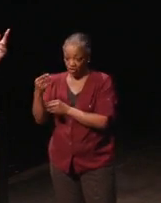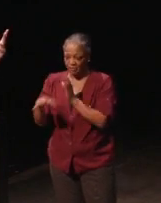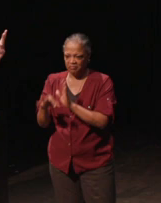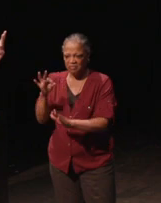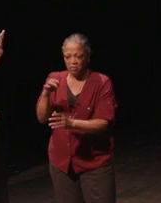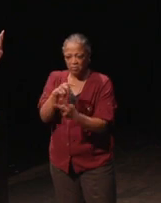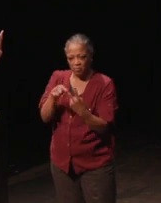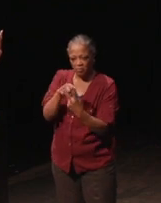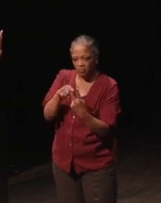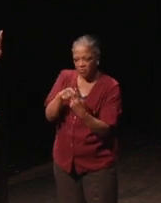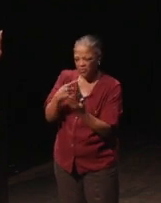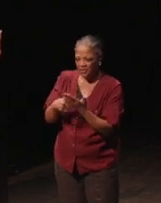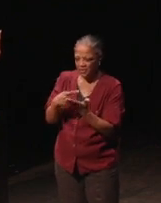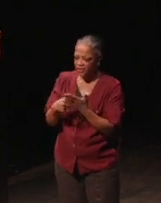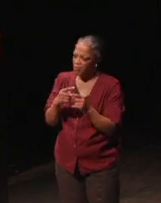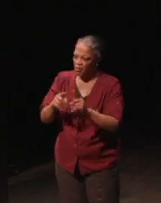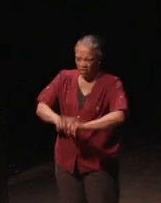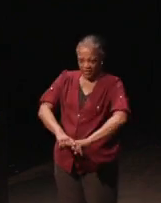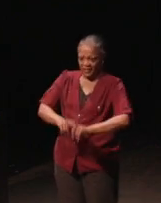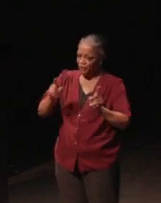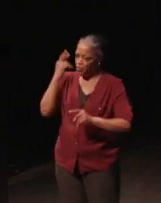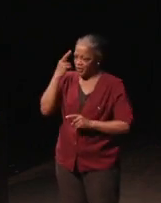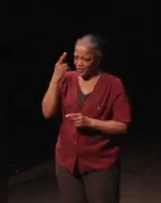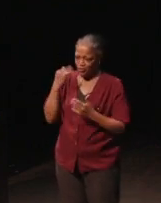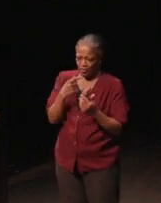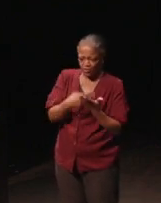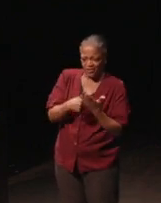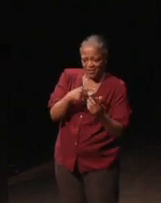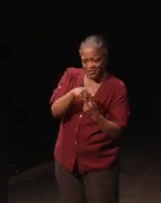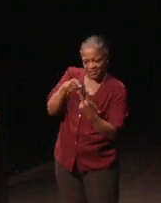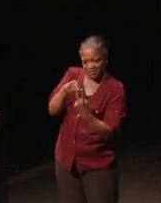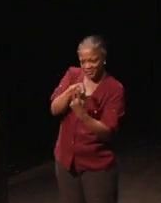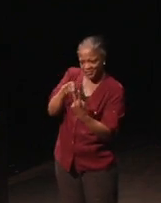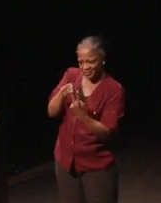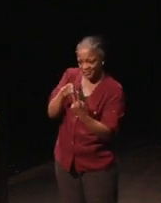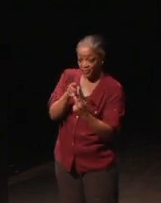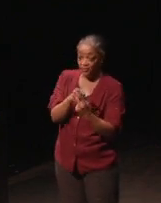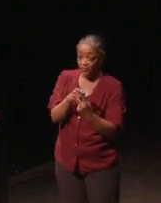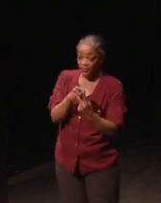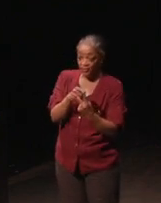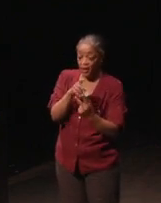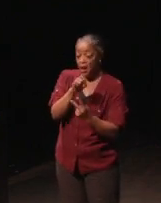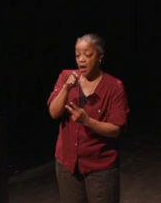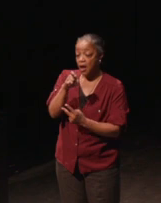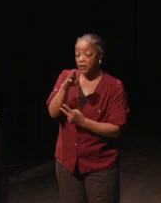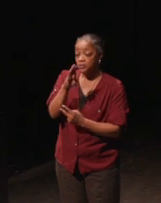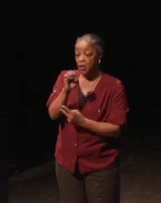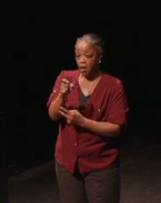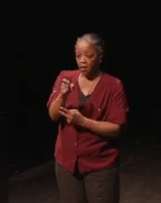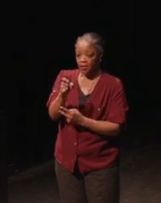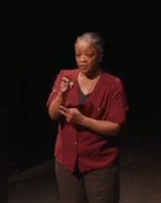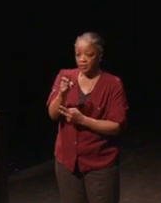about for really quite different reasons. So firstly, the Xbox. I'm talking about the Xbox because they've really